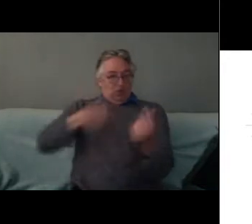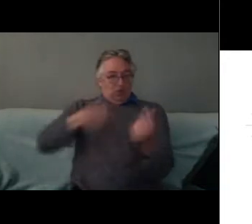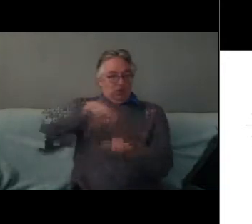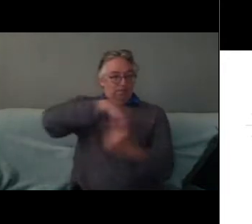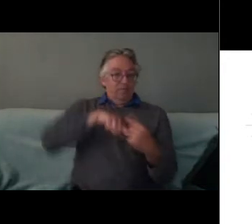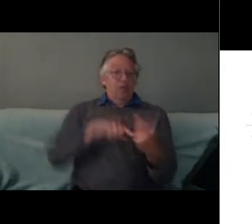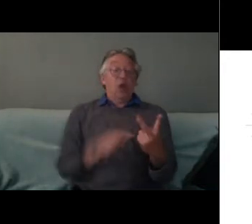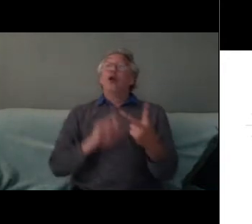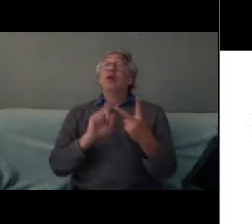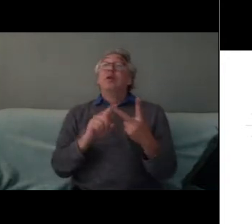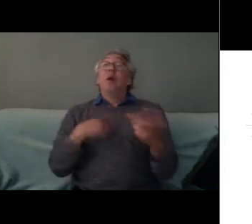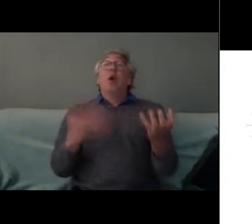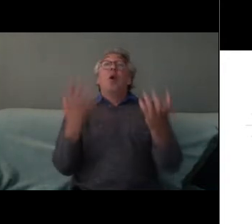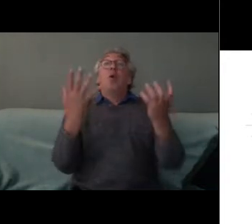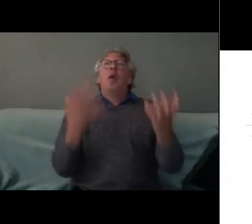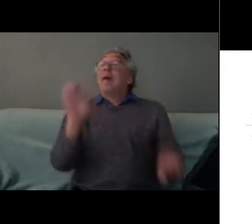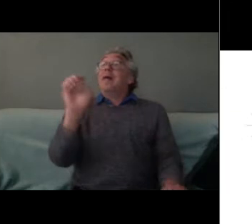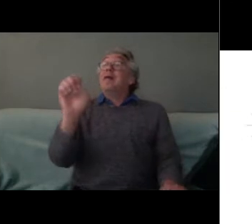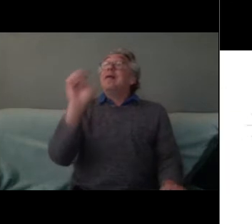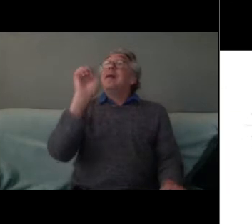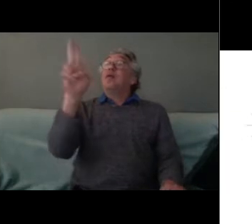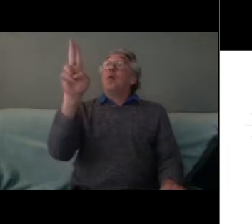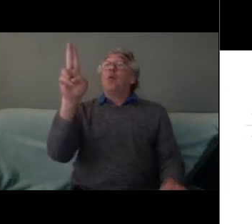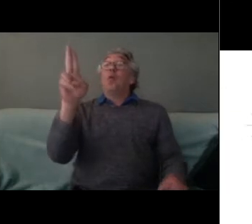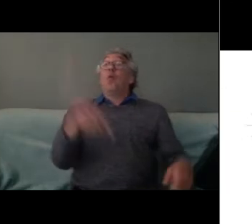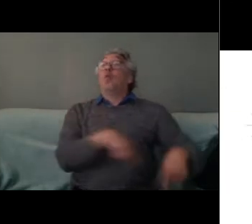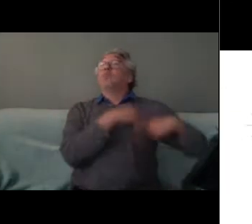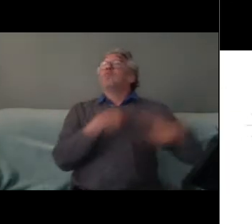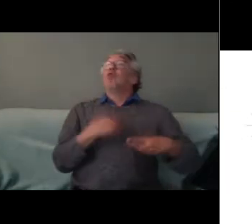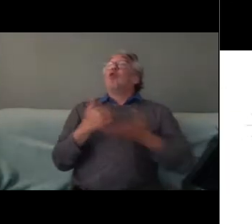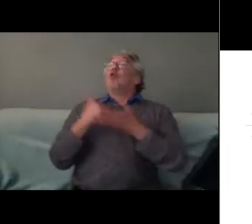within EU Aid volunteers programme.